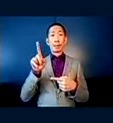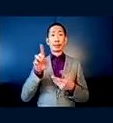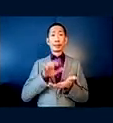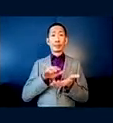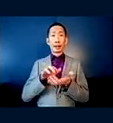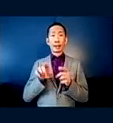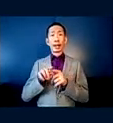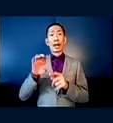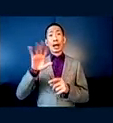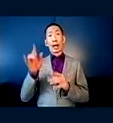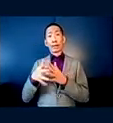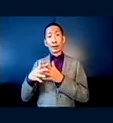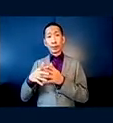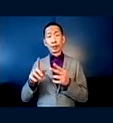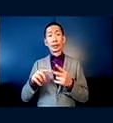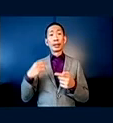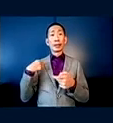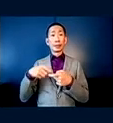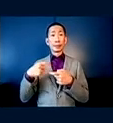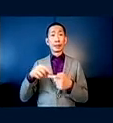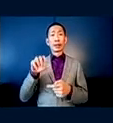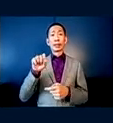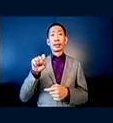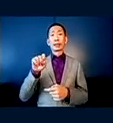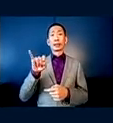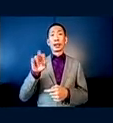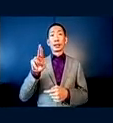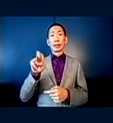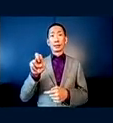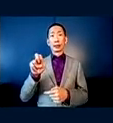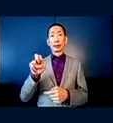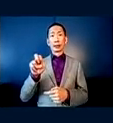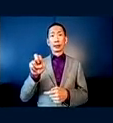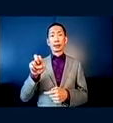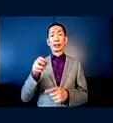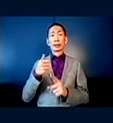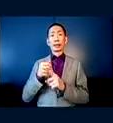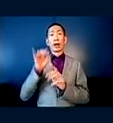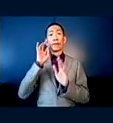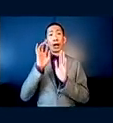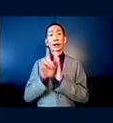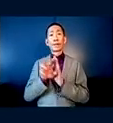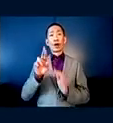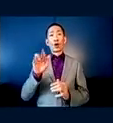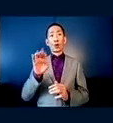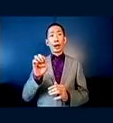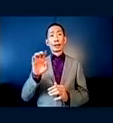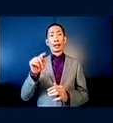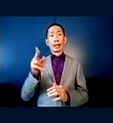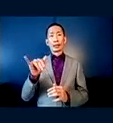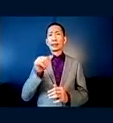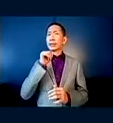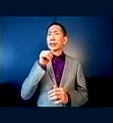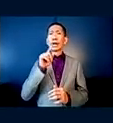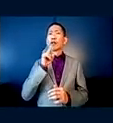SO, FOR RECENTLY ADDMIX